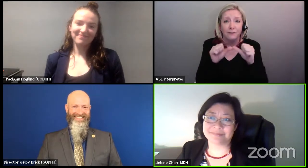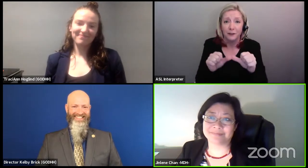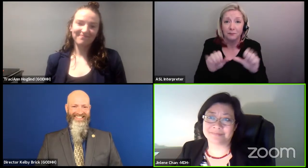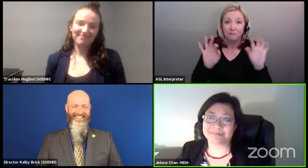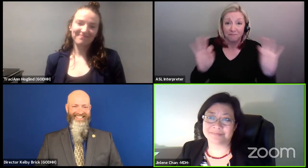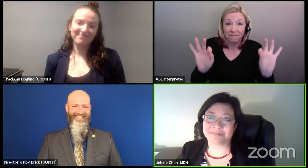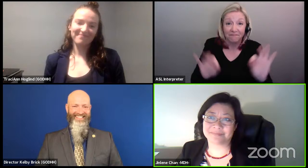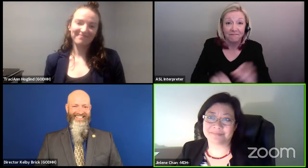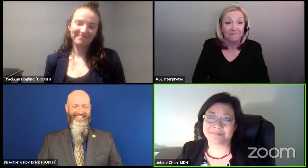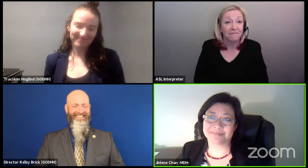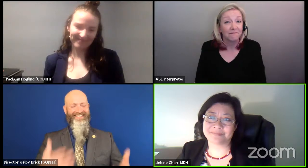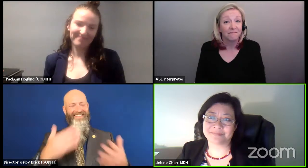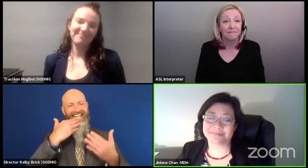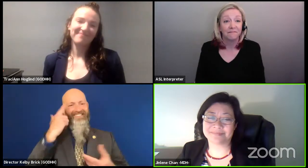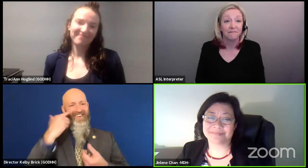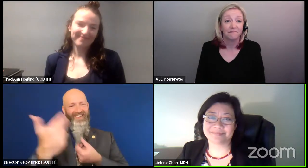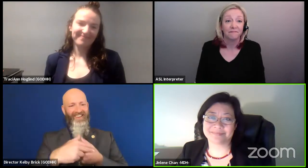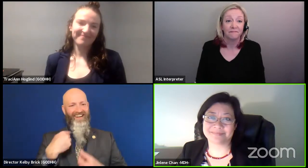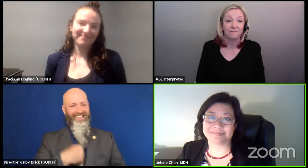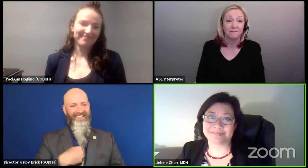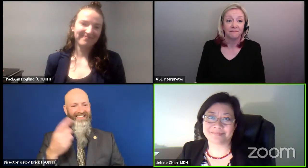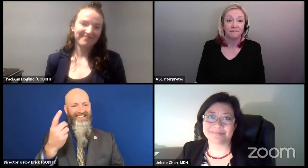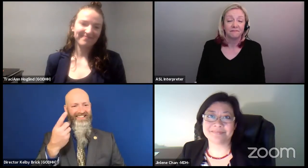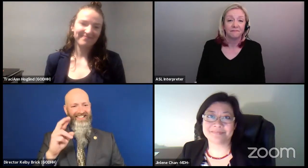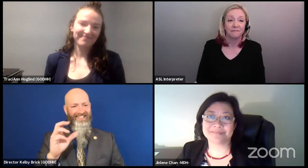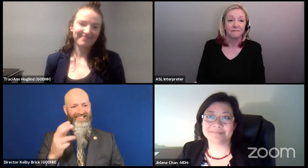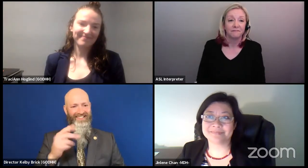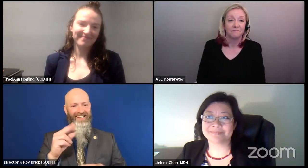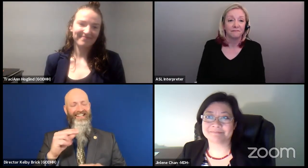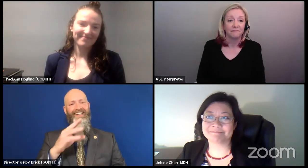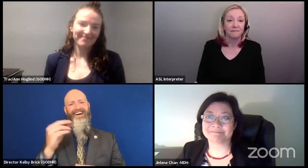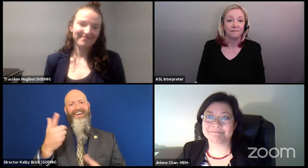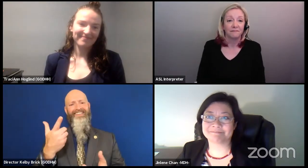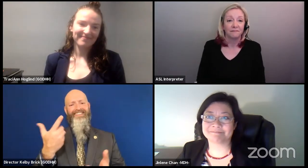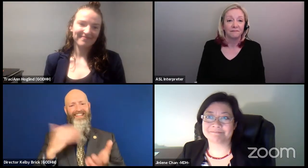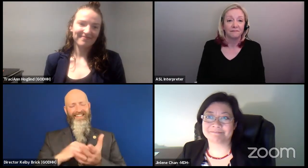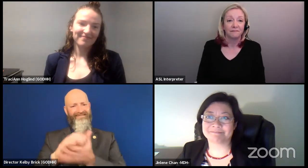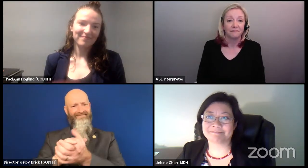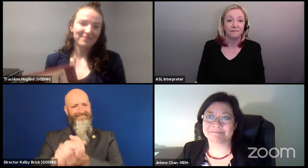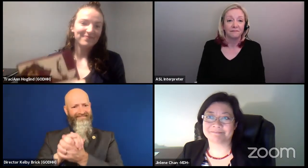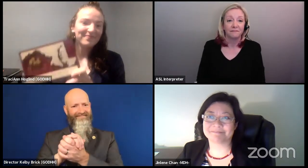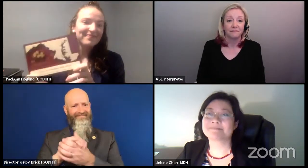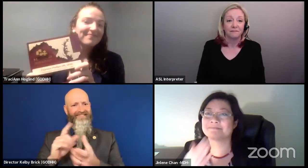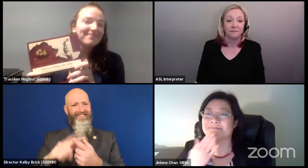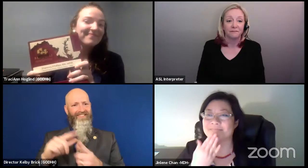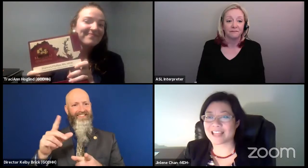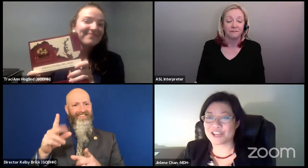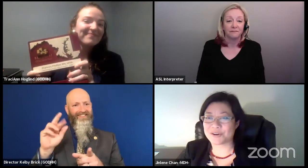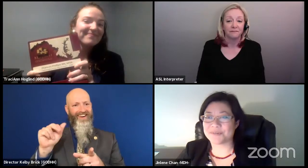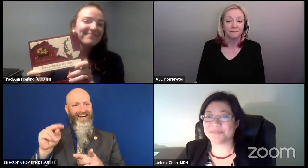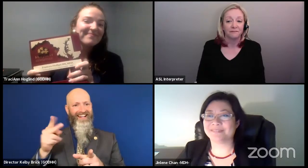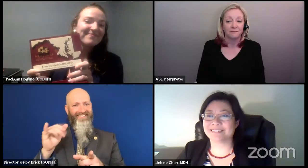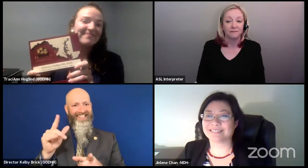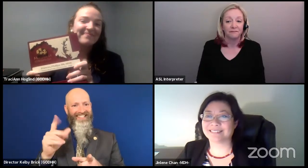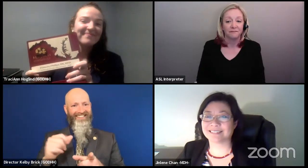Thank you again for joining us this evening, Dr. Chan. And again, congratulations